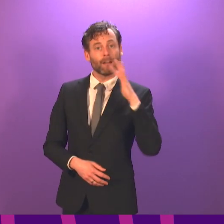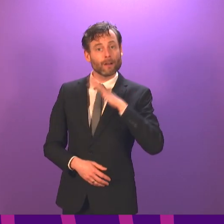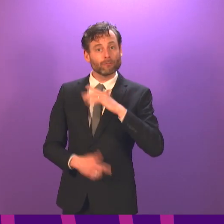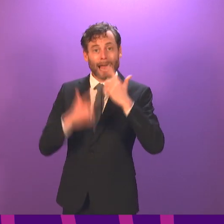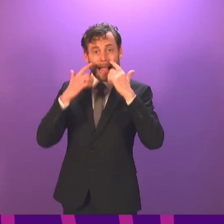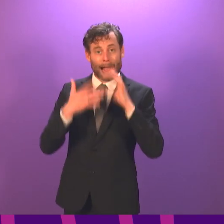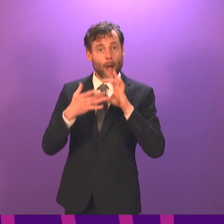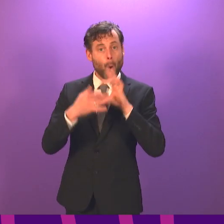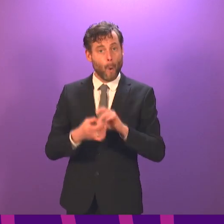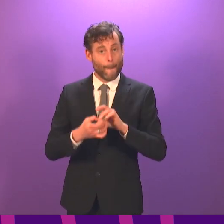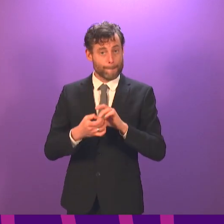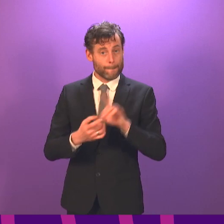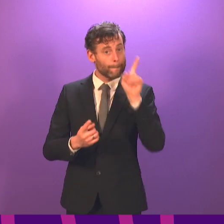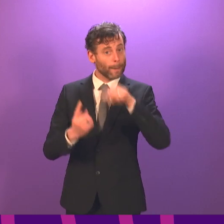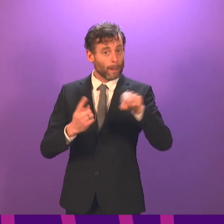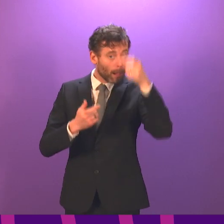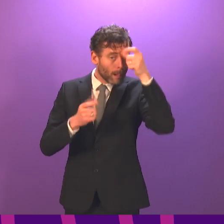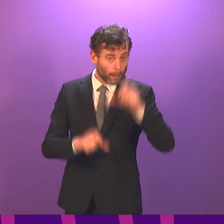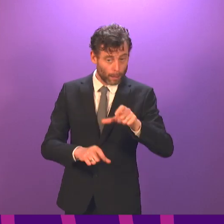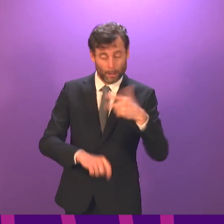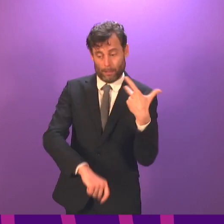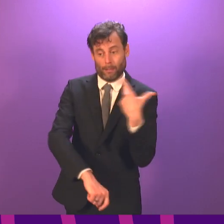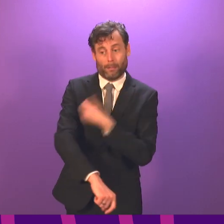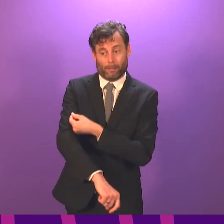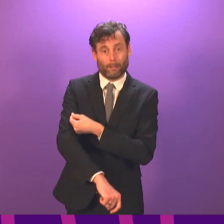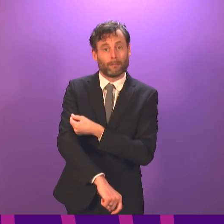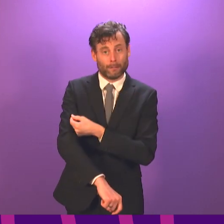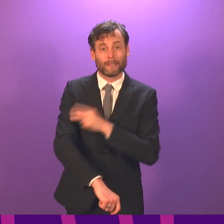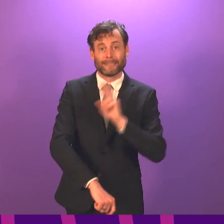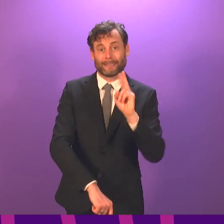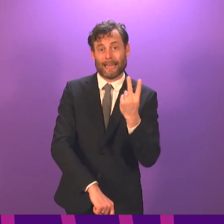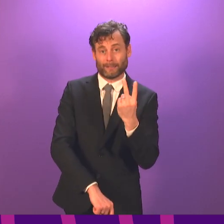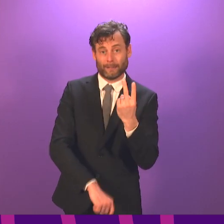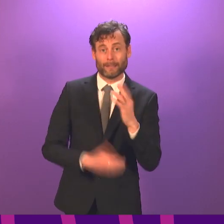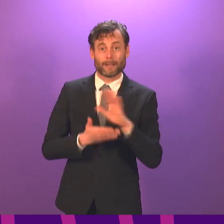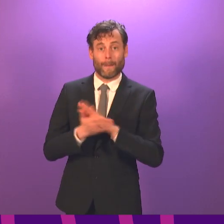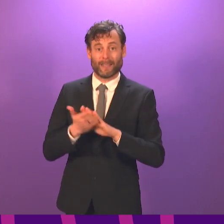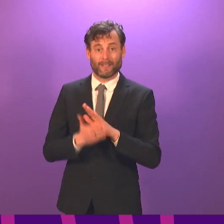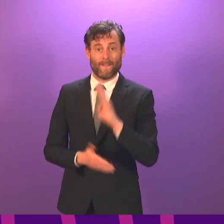that roughly 48 per cent of residents in care homes for older people have completed the